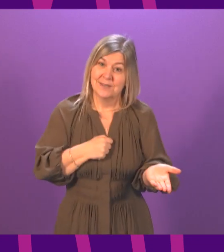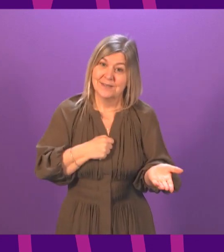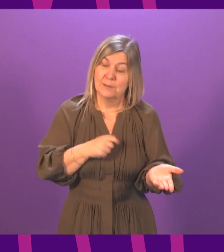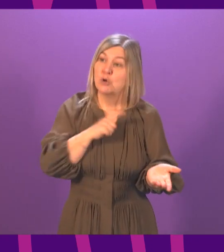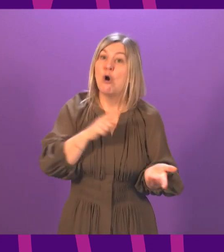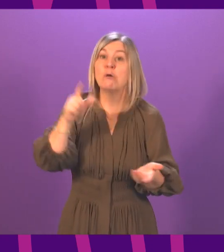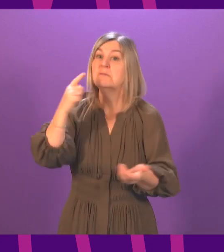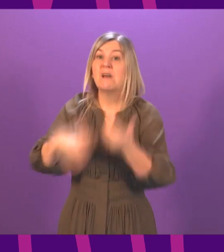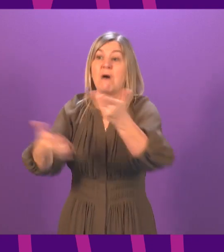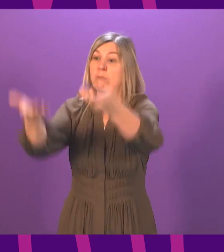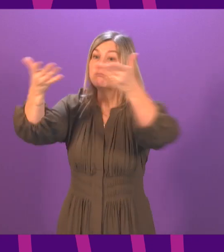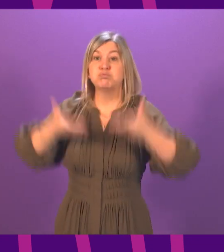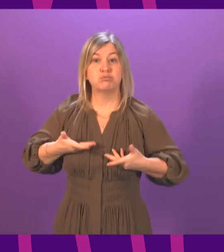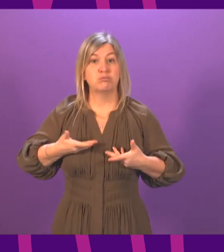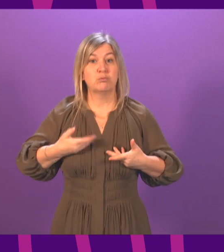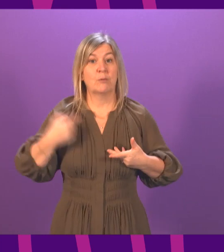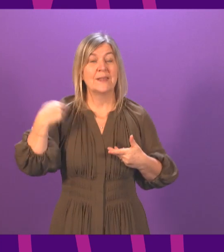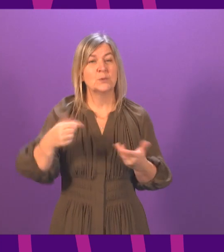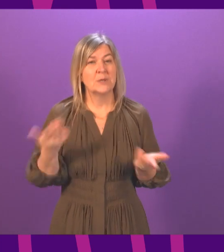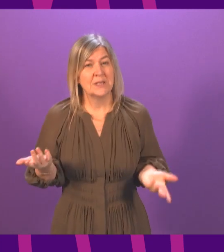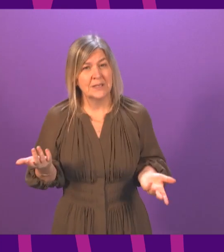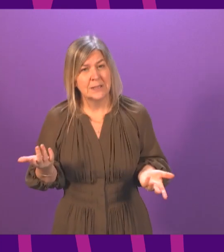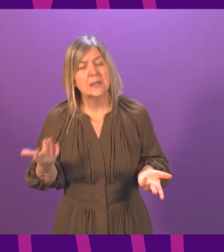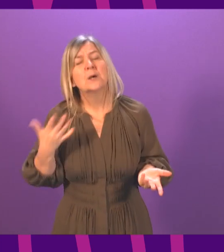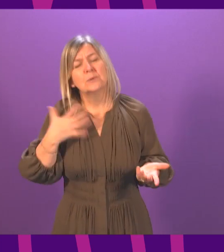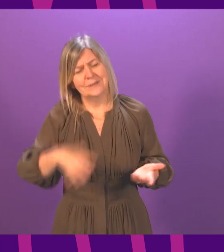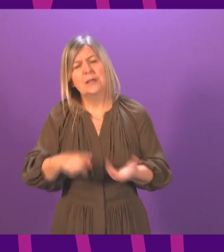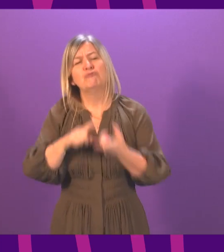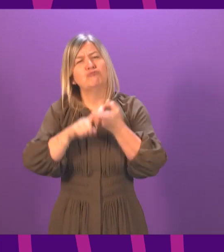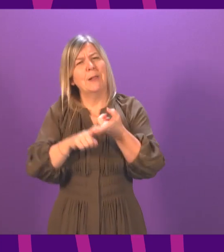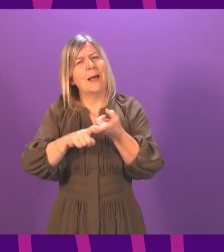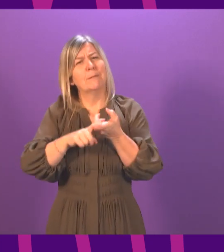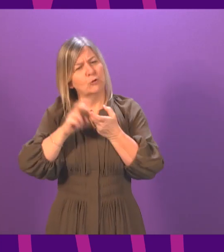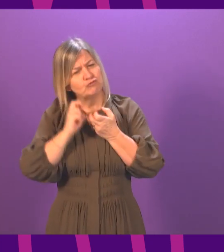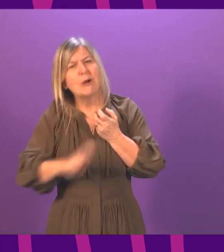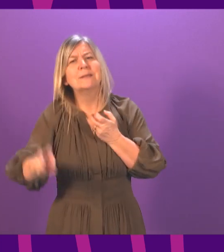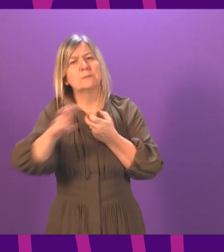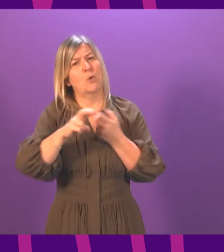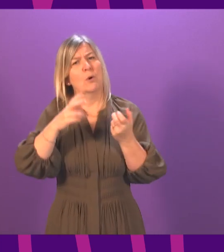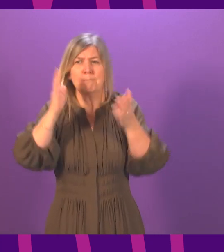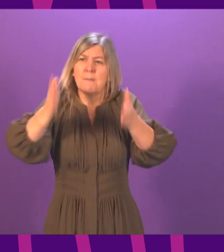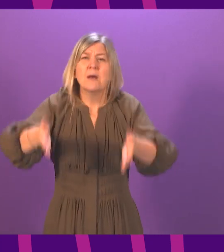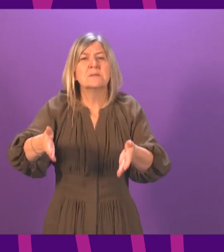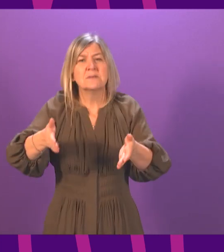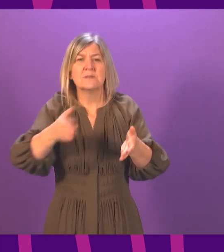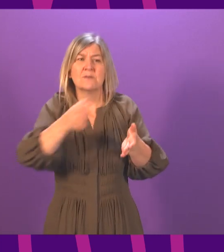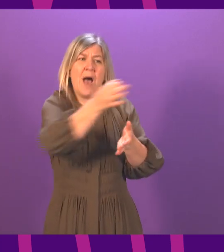reliable transportation to our island communities, and they deserve the same standard of healthcare as anyone else in Scotland. Why are they not getting it?